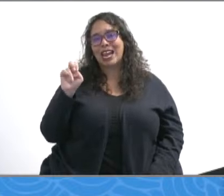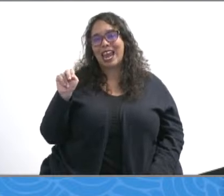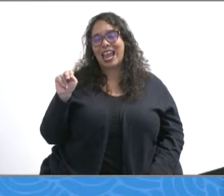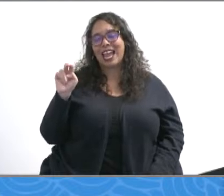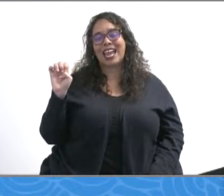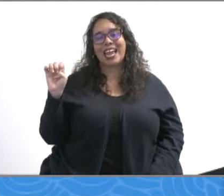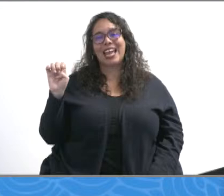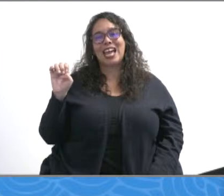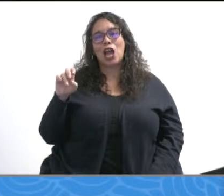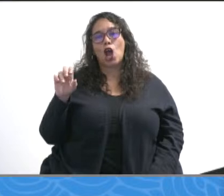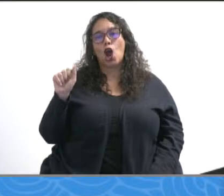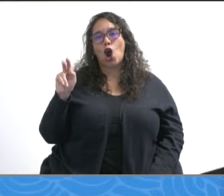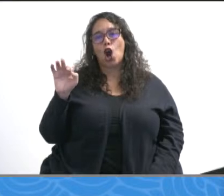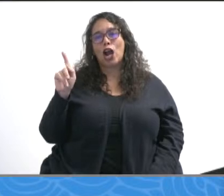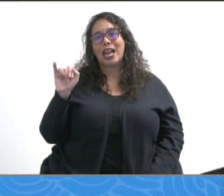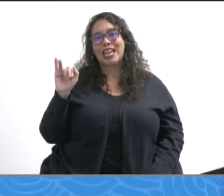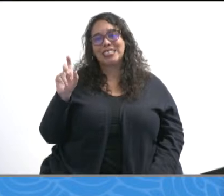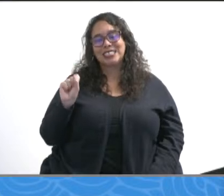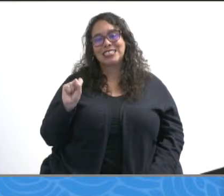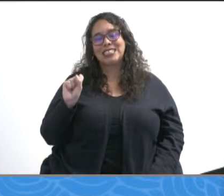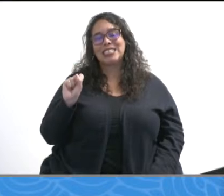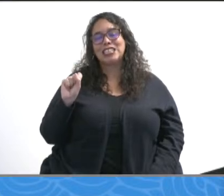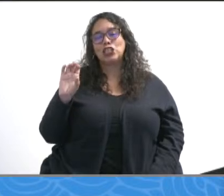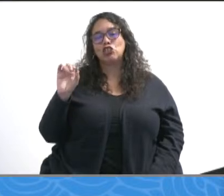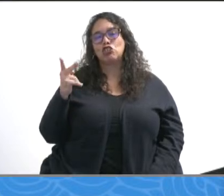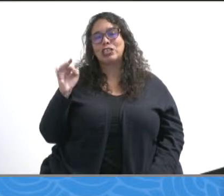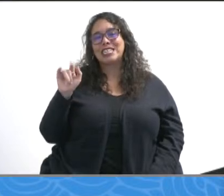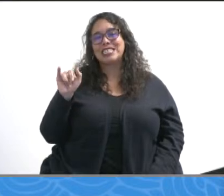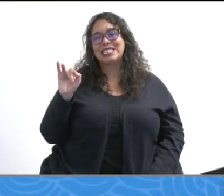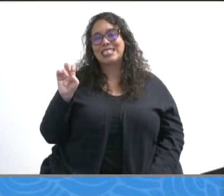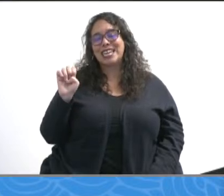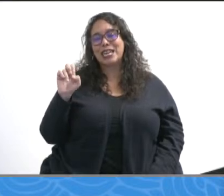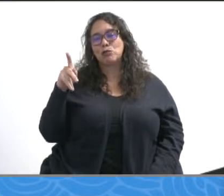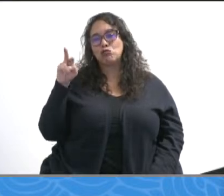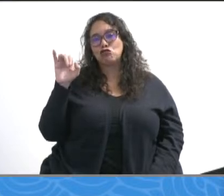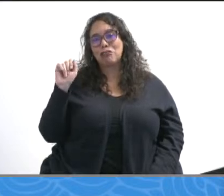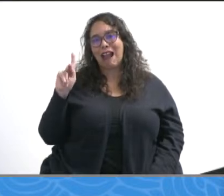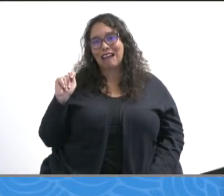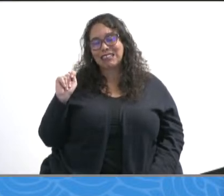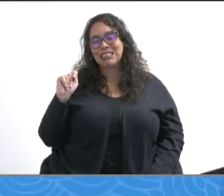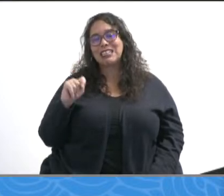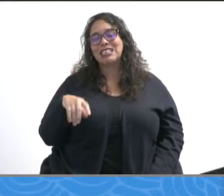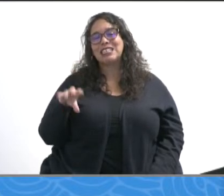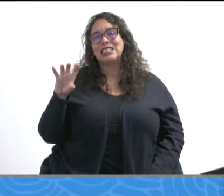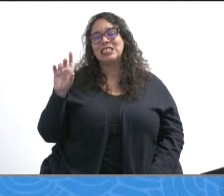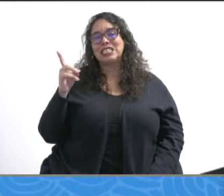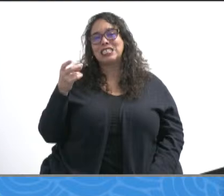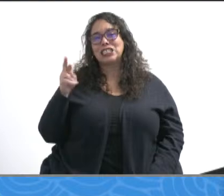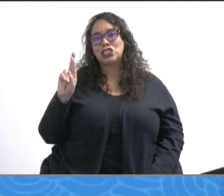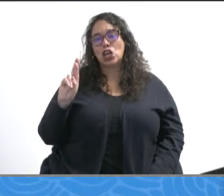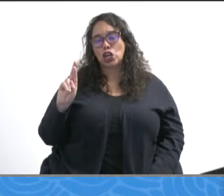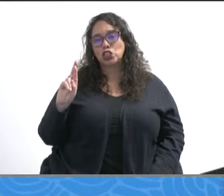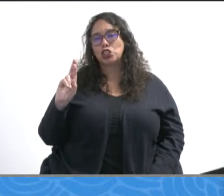Christine Pratt, Dr. Lucy Salazar, who are all part of that best team